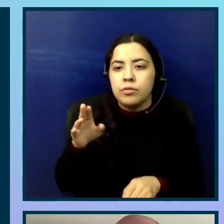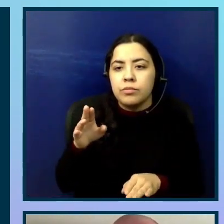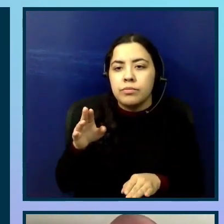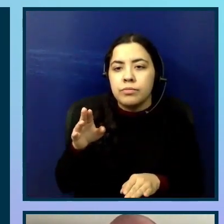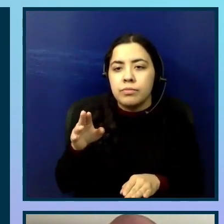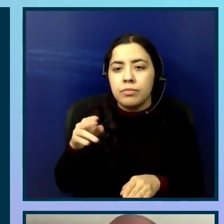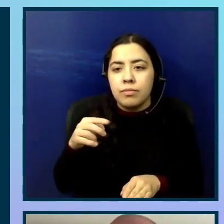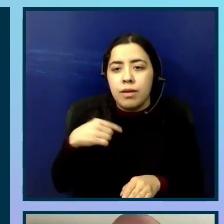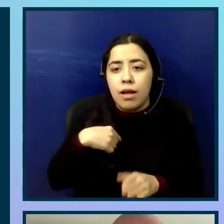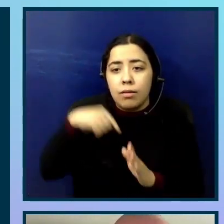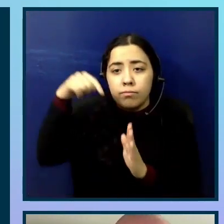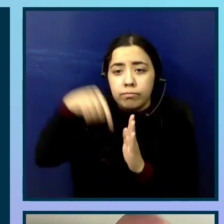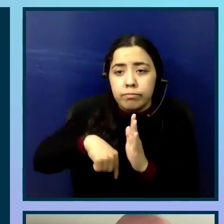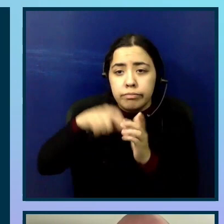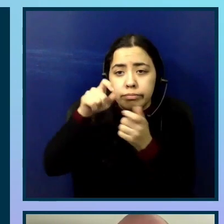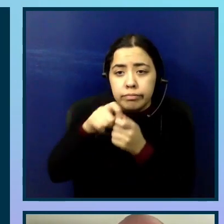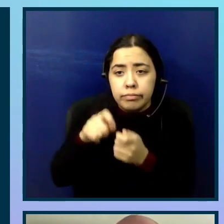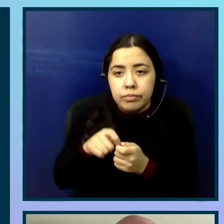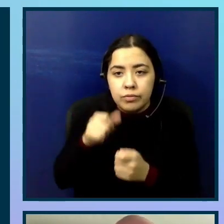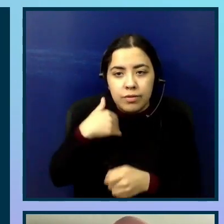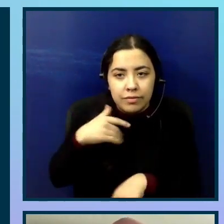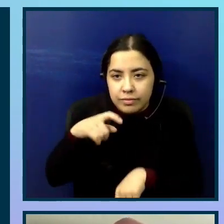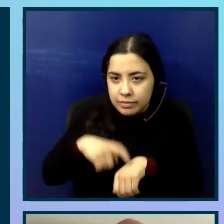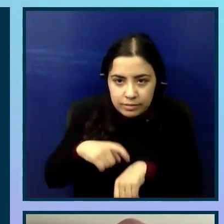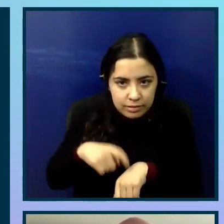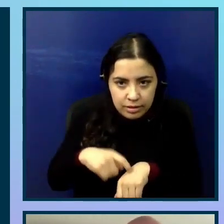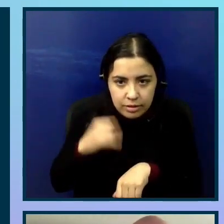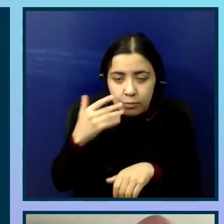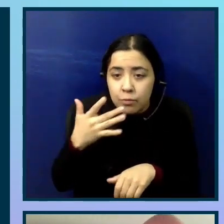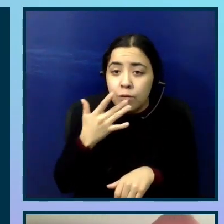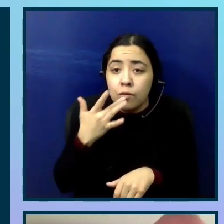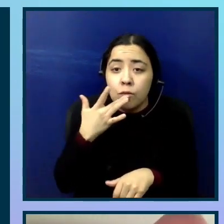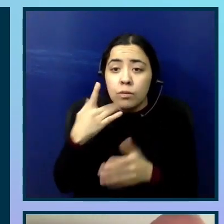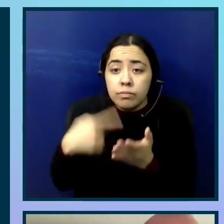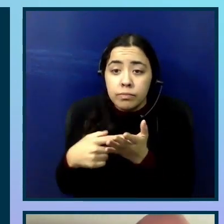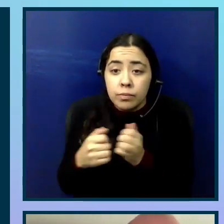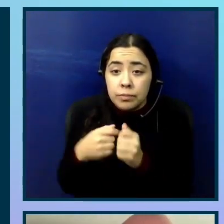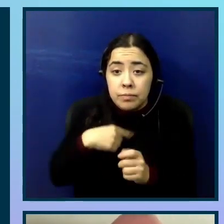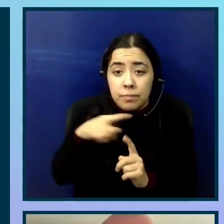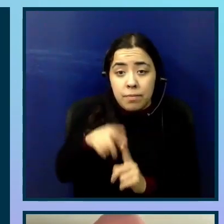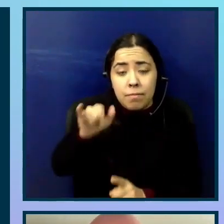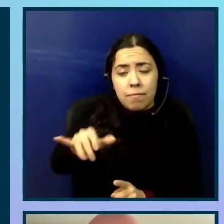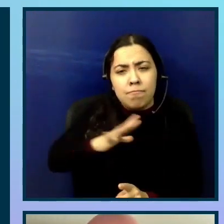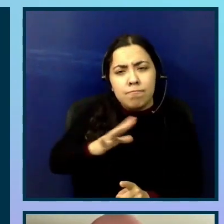that there's, you know, if you wanna come and talk to me about them, that's great but taking things like, you know,